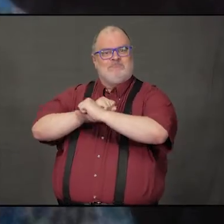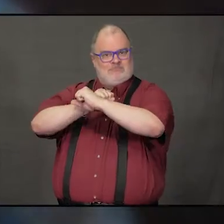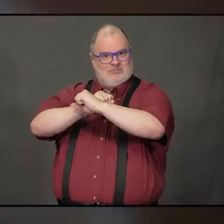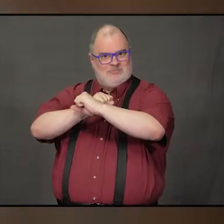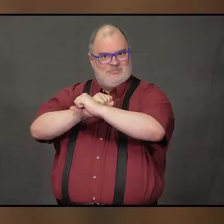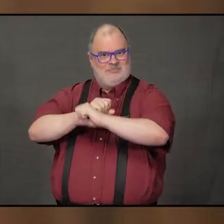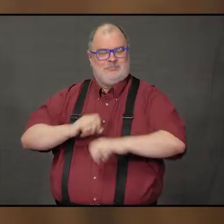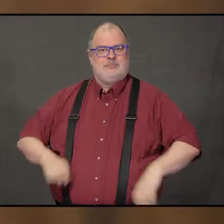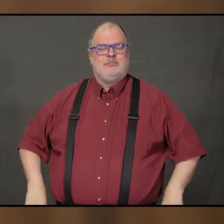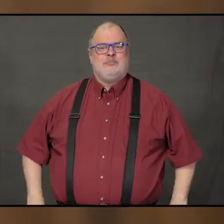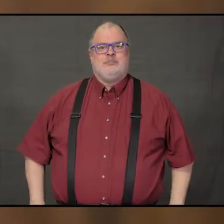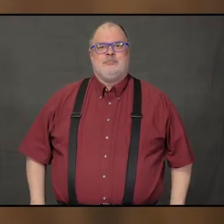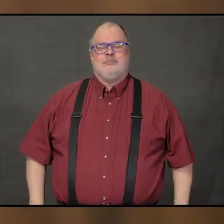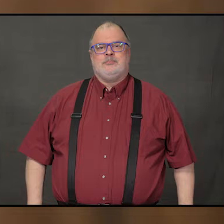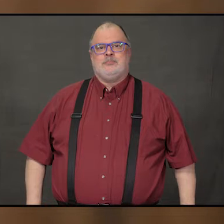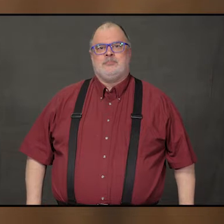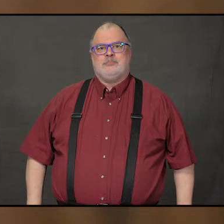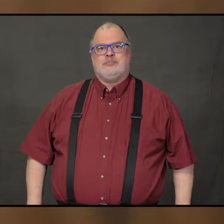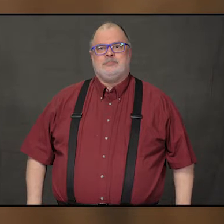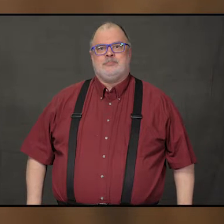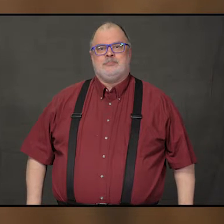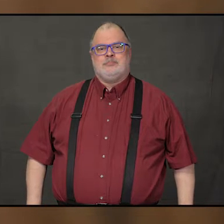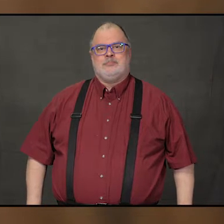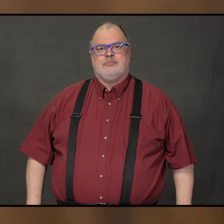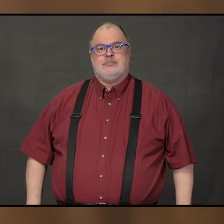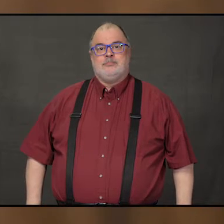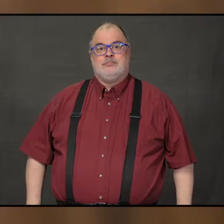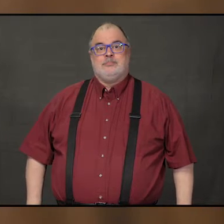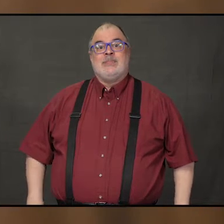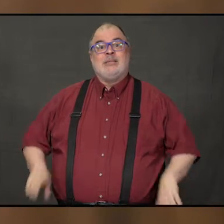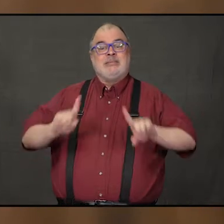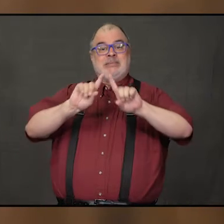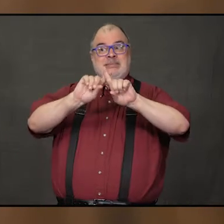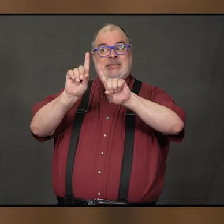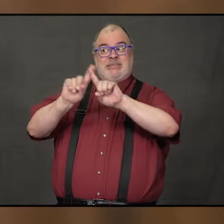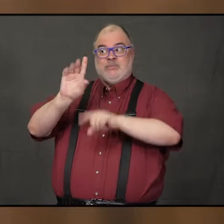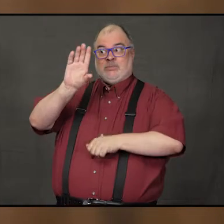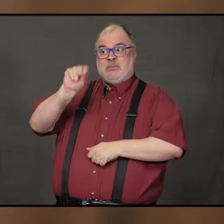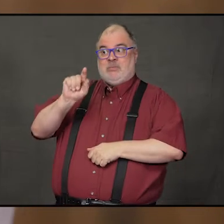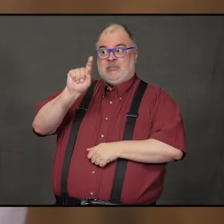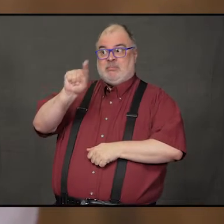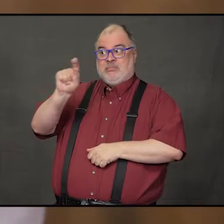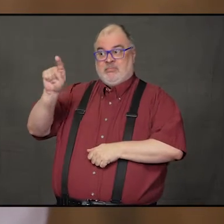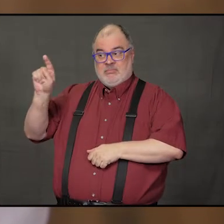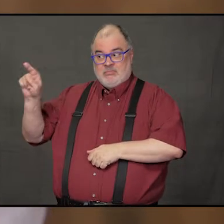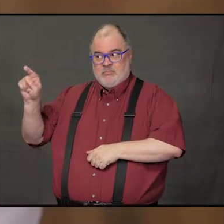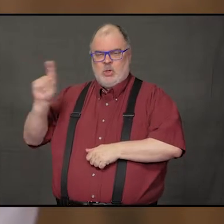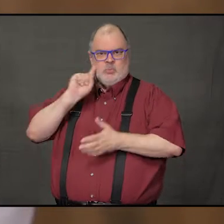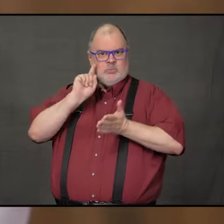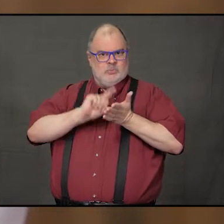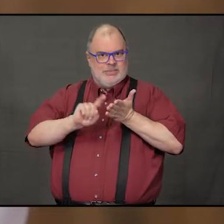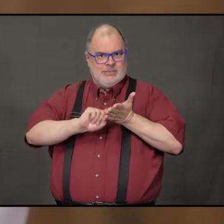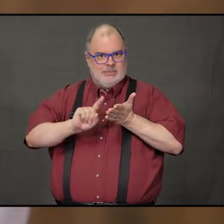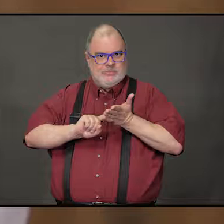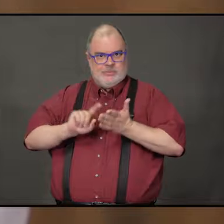In fact, several companies including Moderna are working on combining COVID-19 boosters into a yearly flu shot.